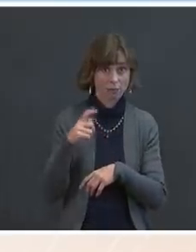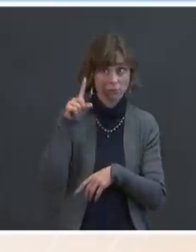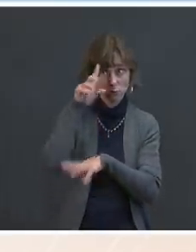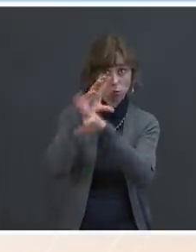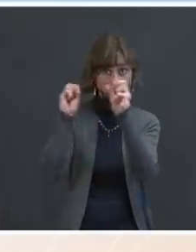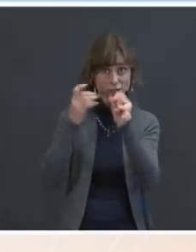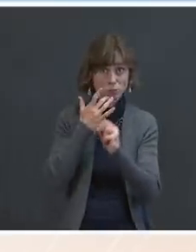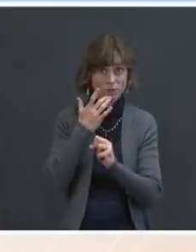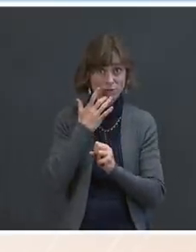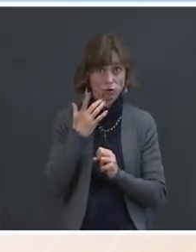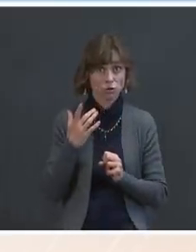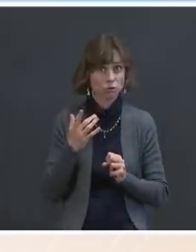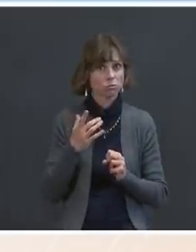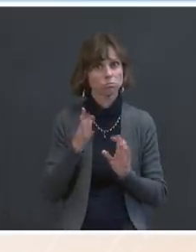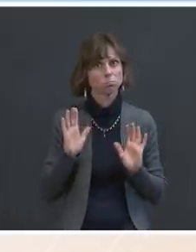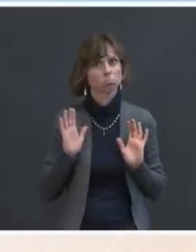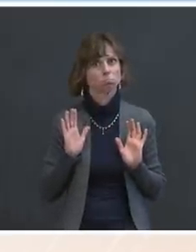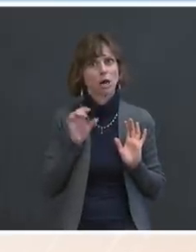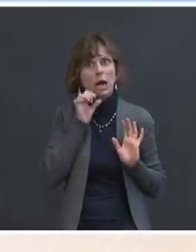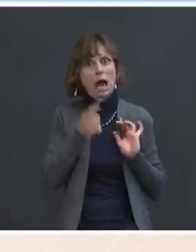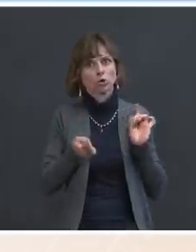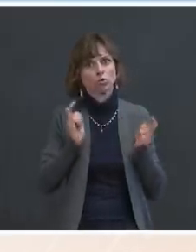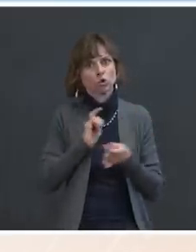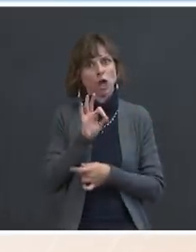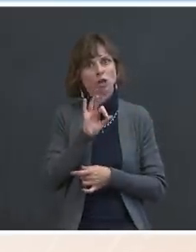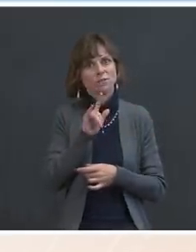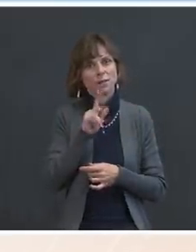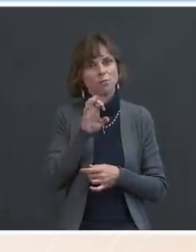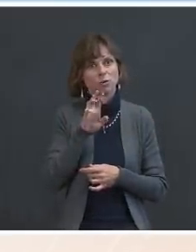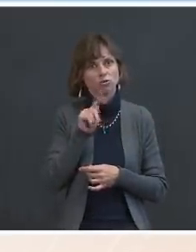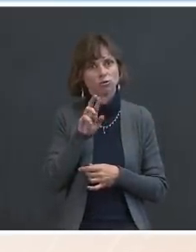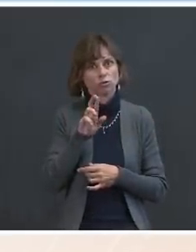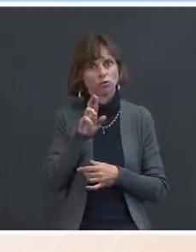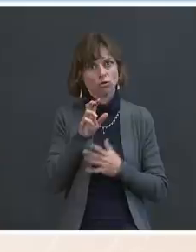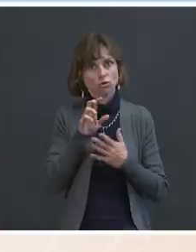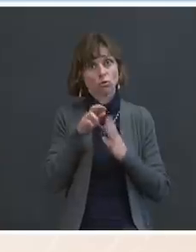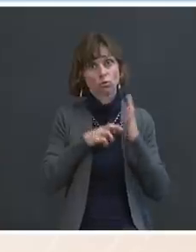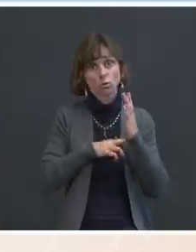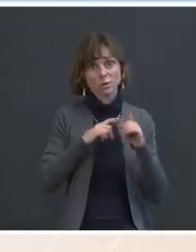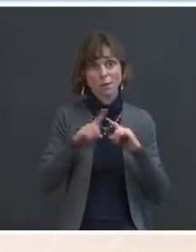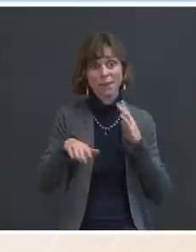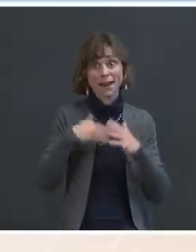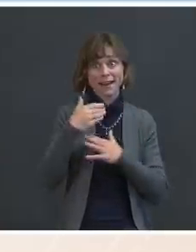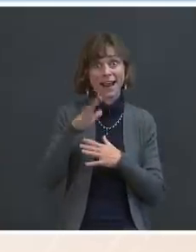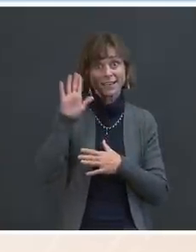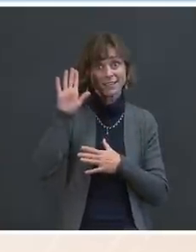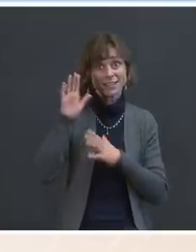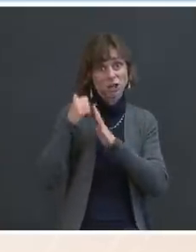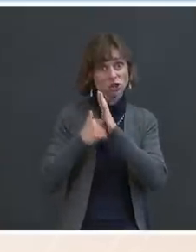is not to change the rules around filibuster. But if the next big pieces of his agenda are stymied in the Senate,